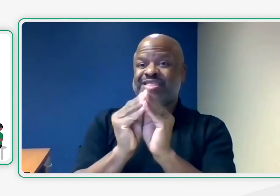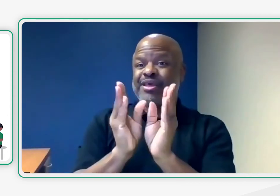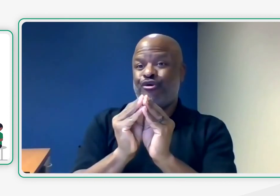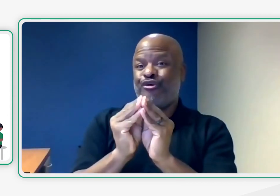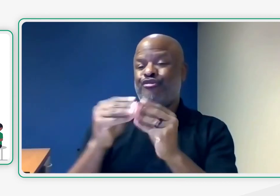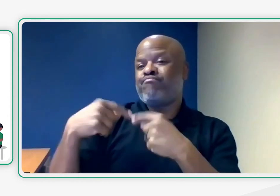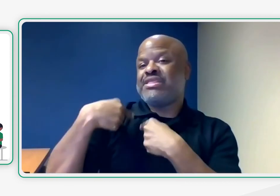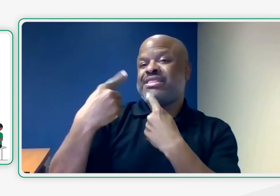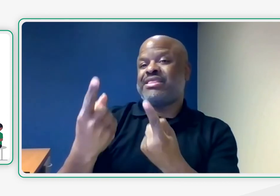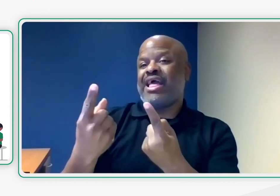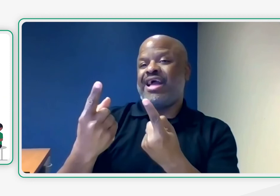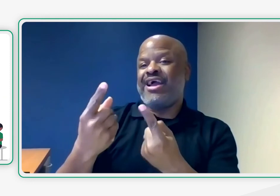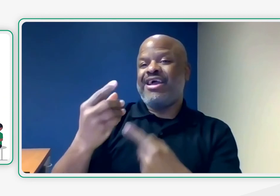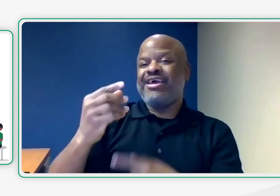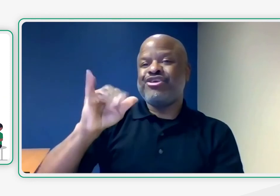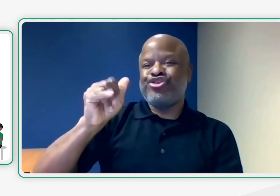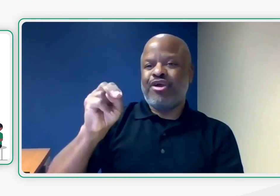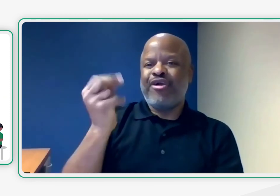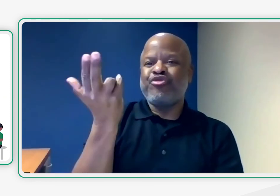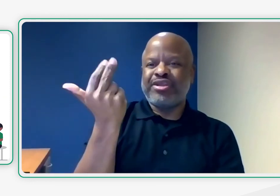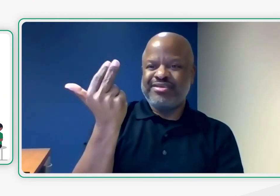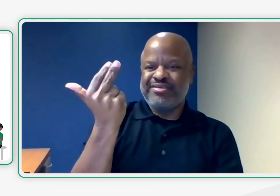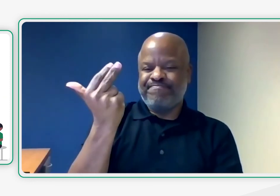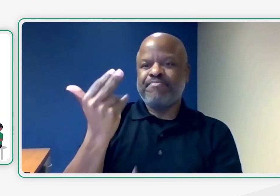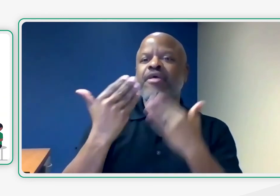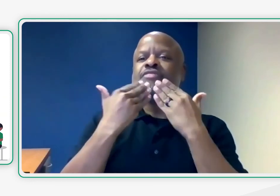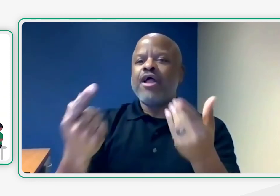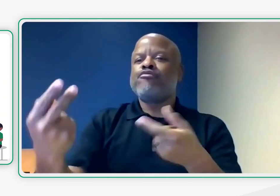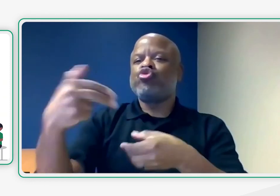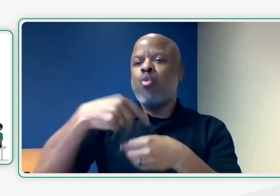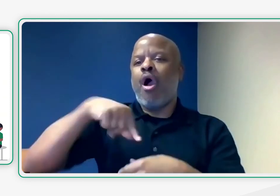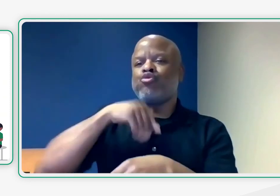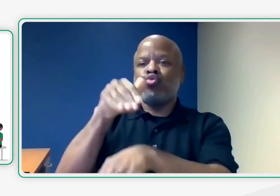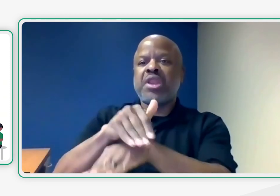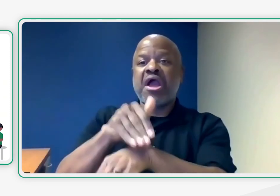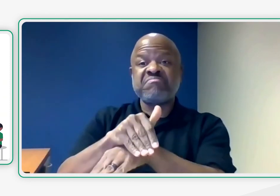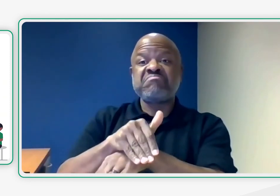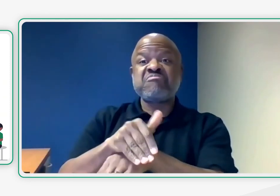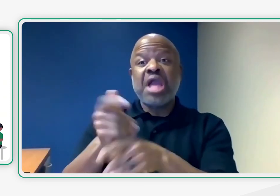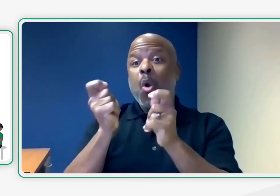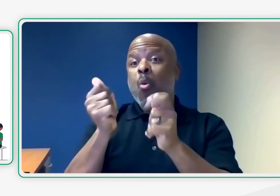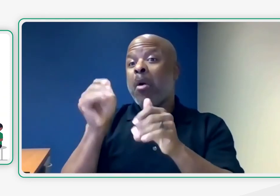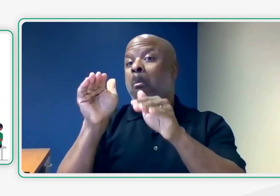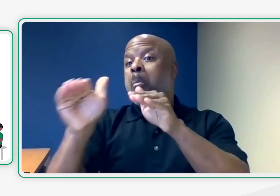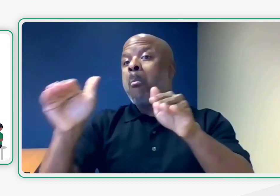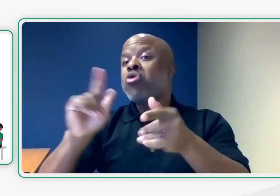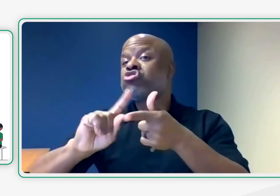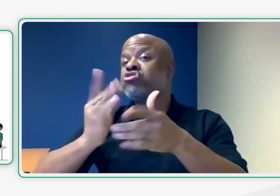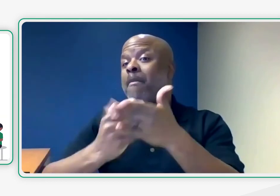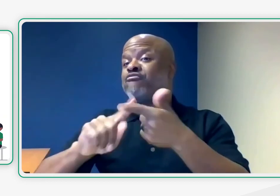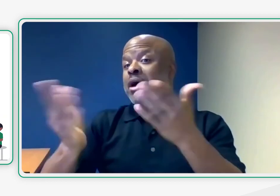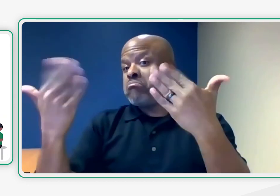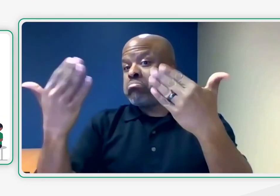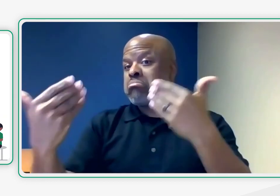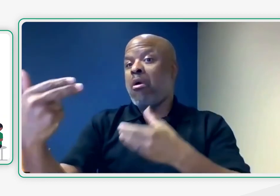we want to thank you for coming. This is a 4th in a series. And we started on the 14th. And today